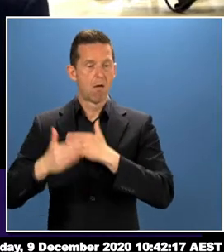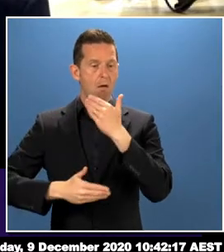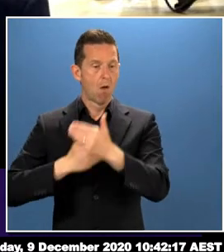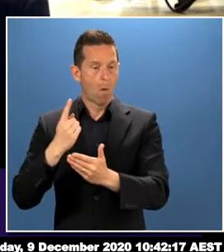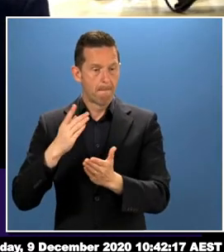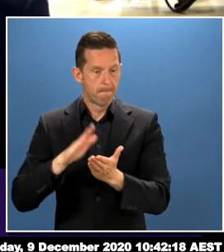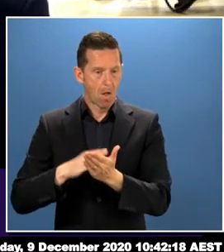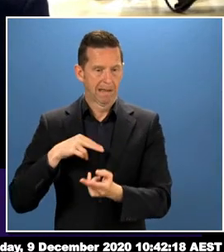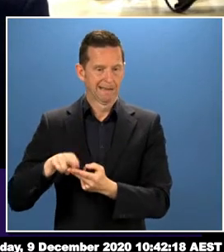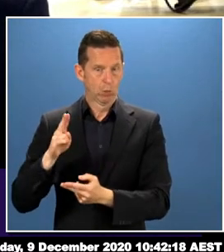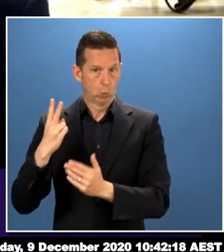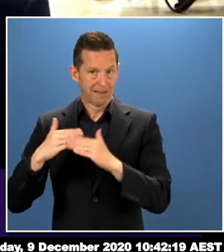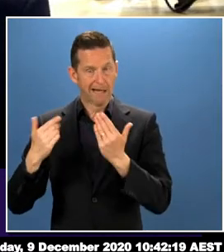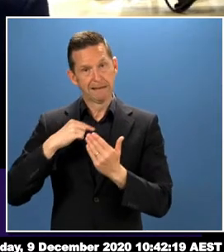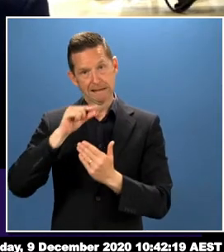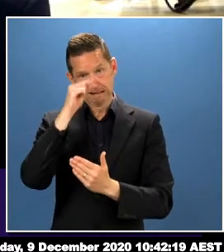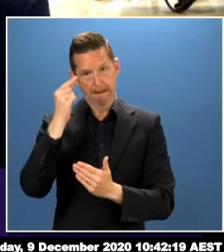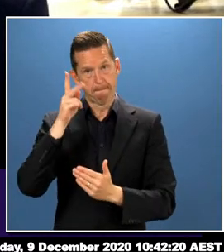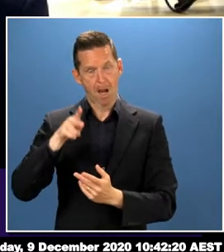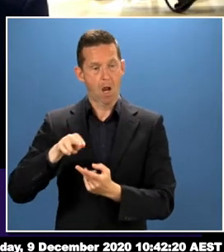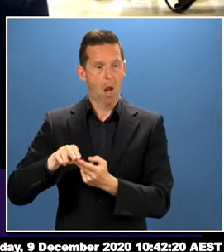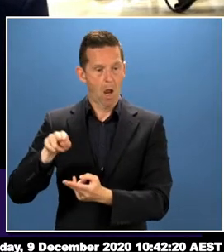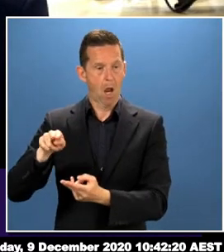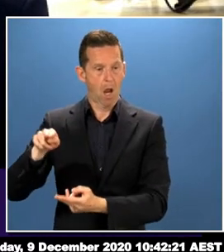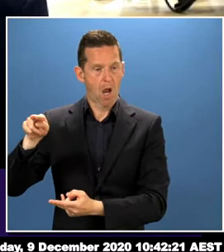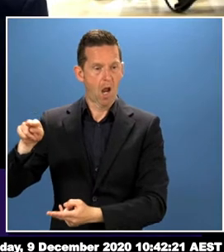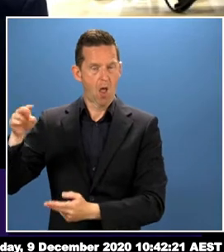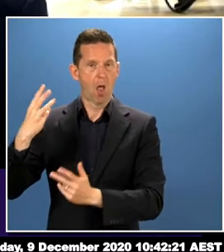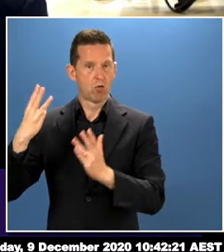Eventually it will go up to three again but I said to my boss I'm not